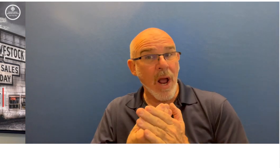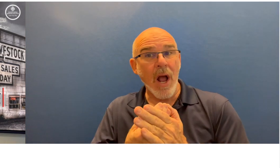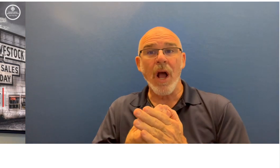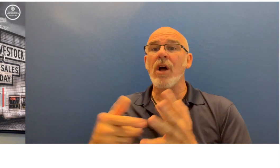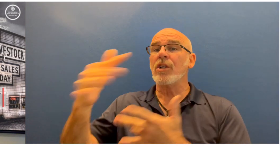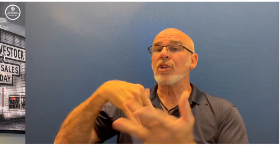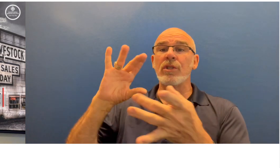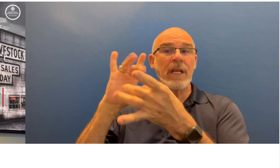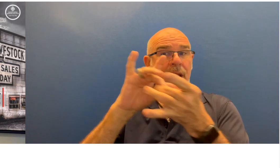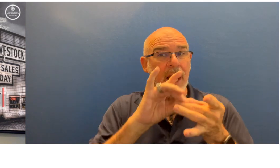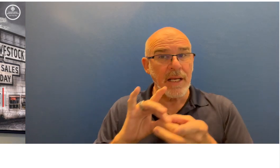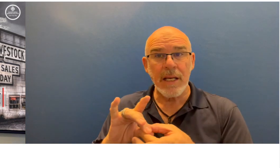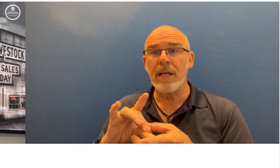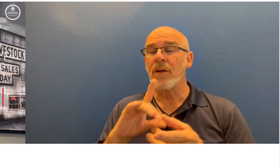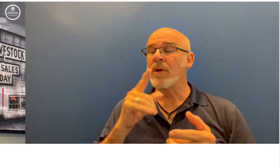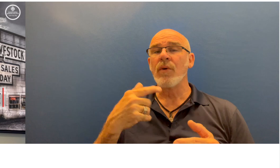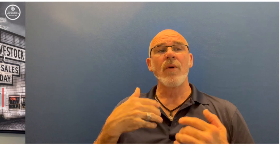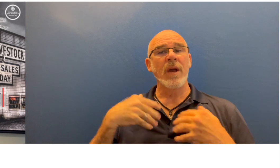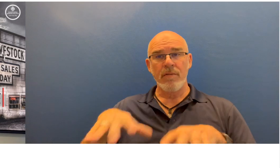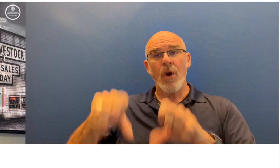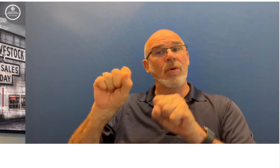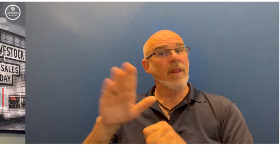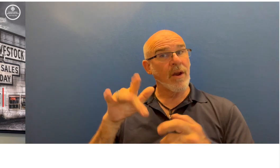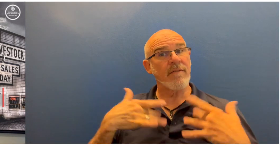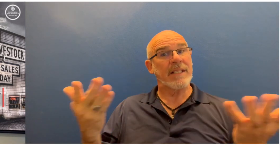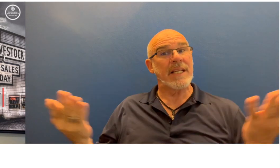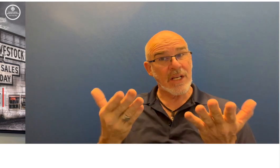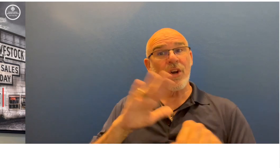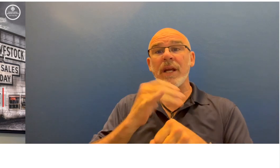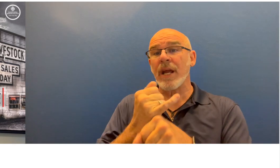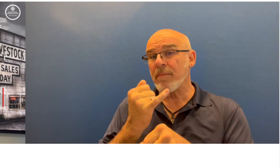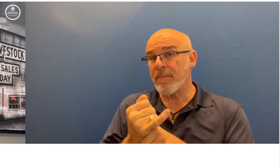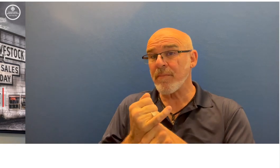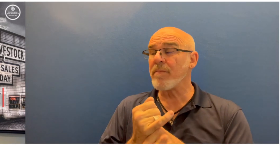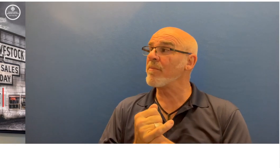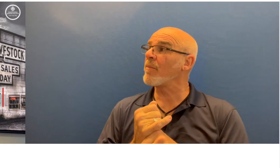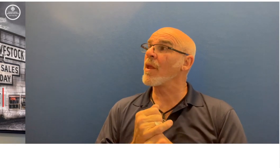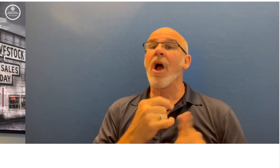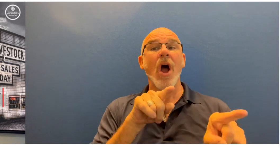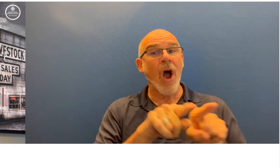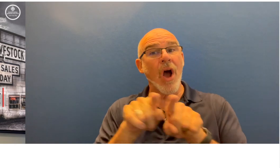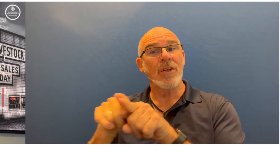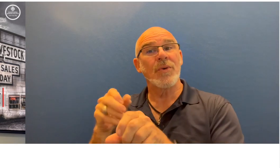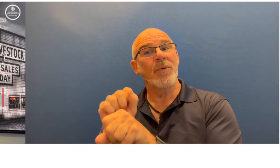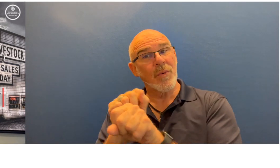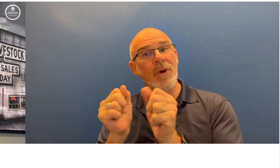And so we actually have hosted their events here. We also are working with Cinnabar Theater,